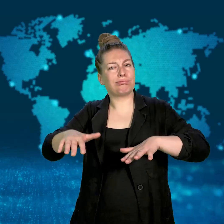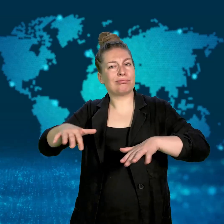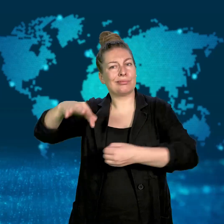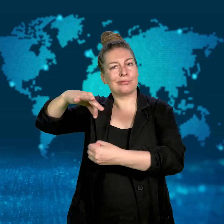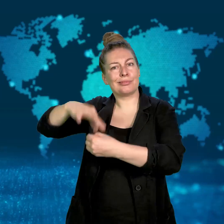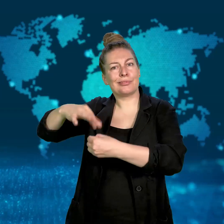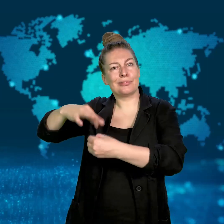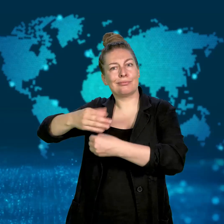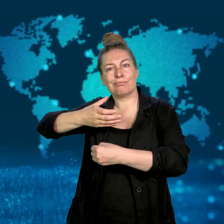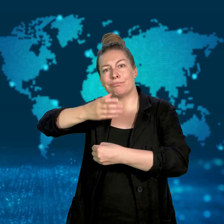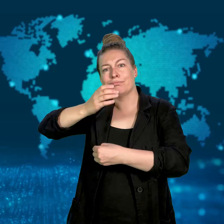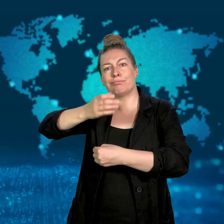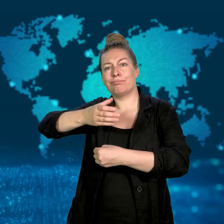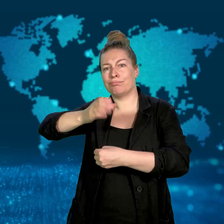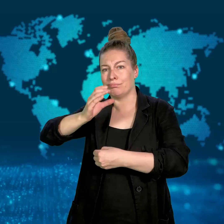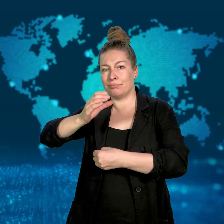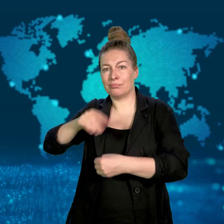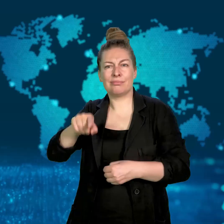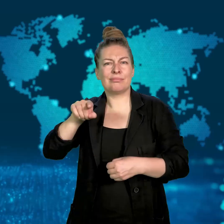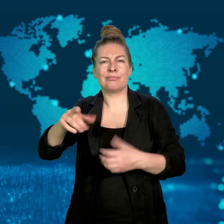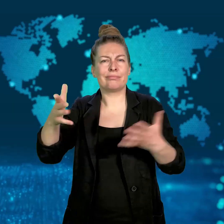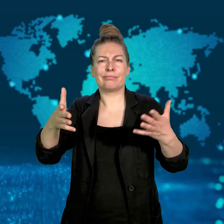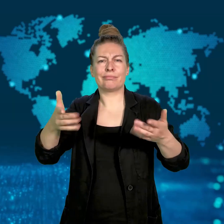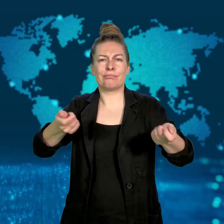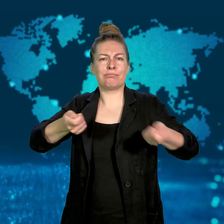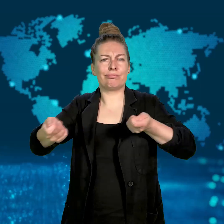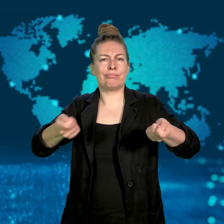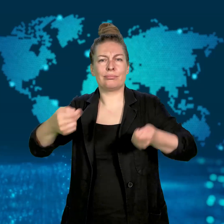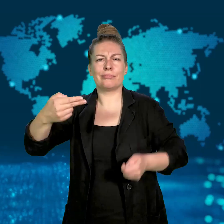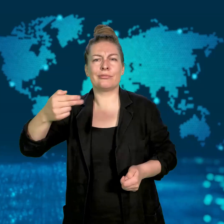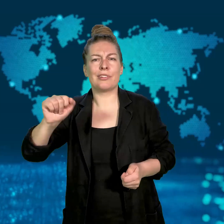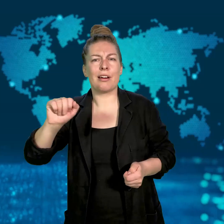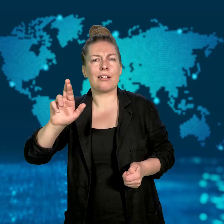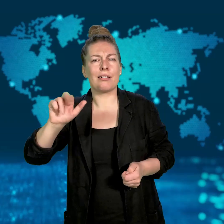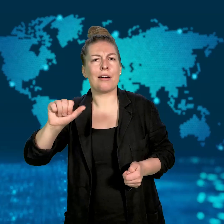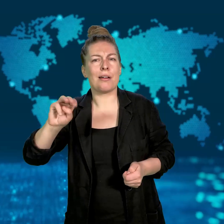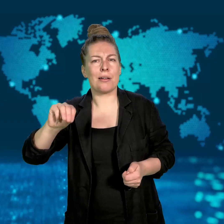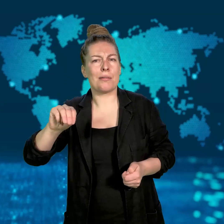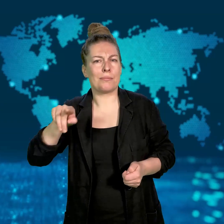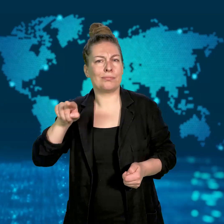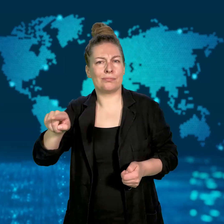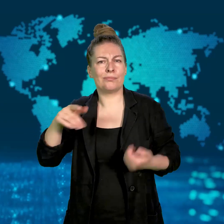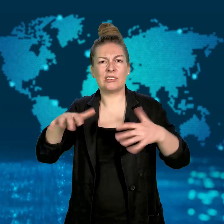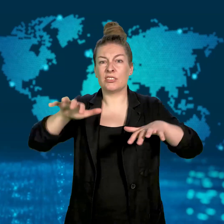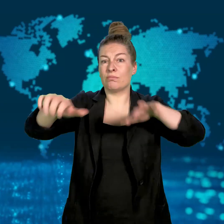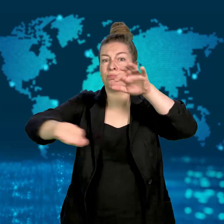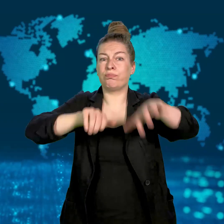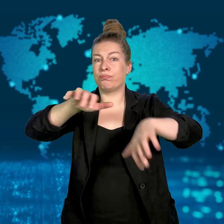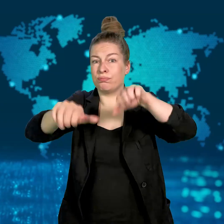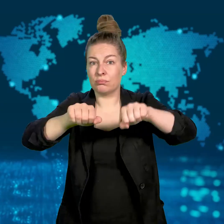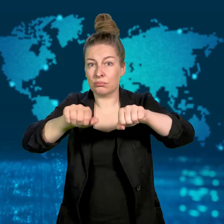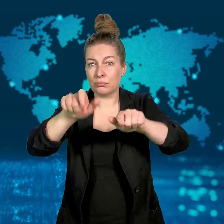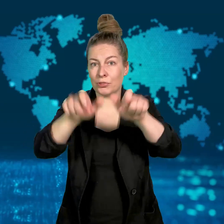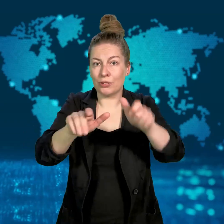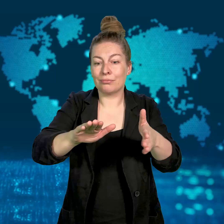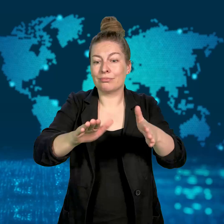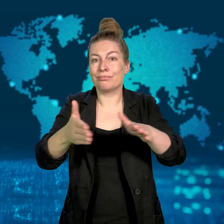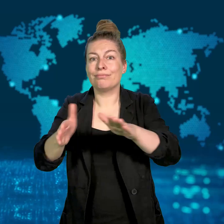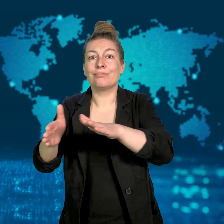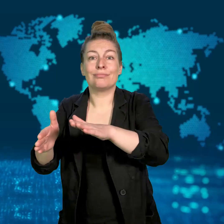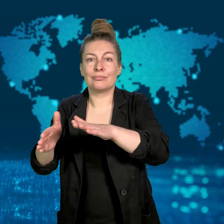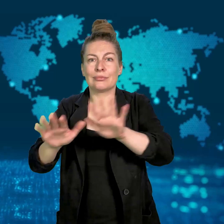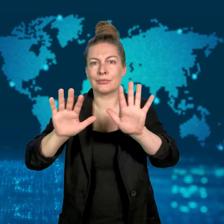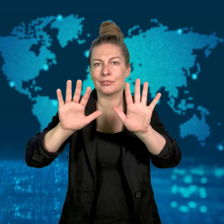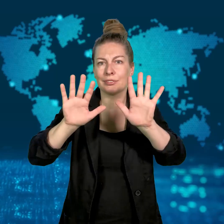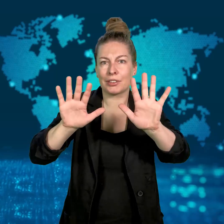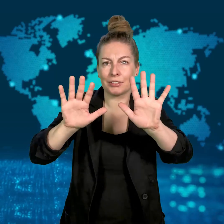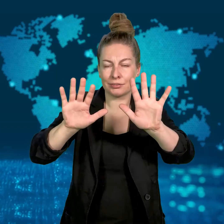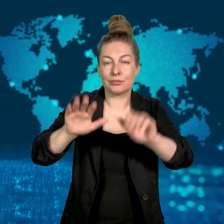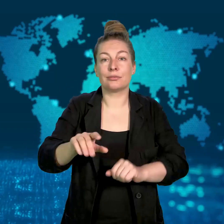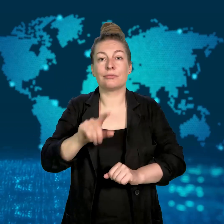Ten people were killed and 160 people - including children -